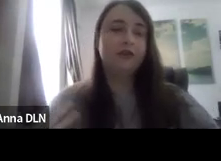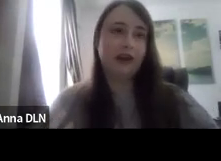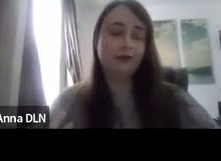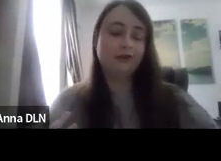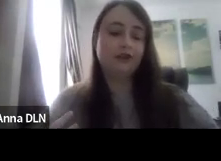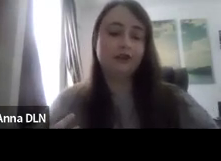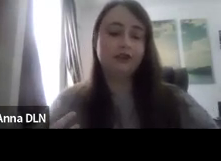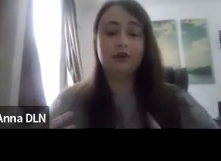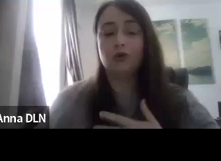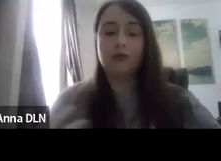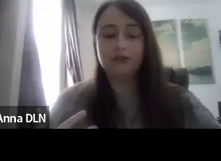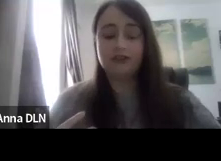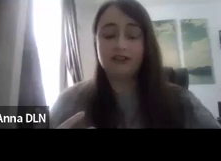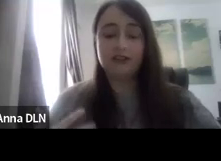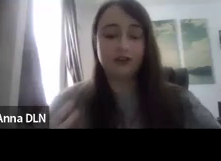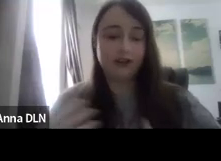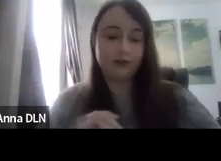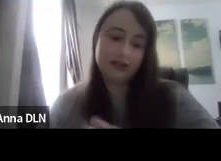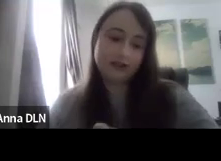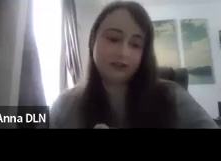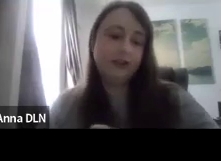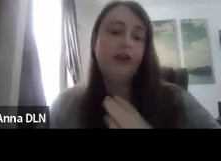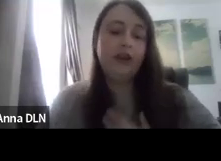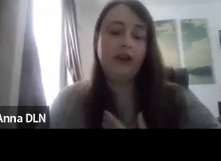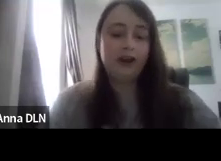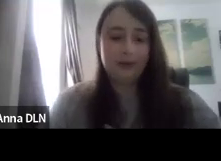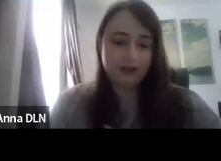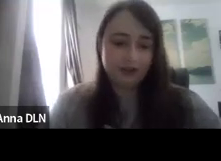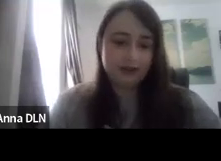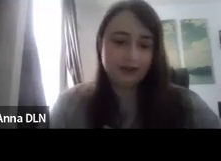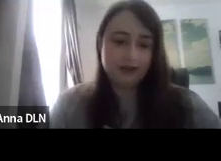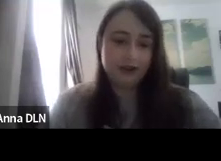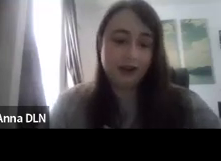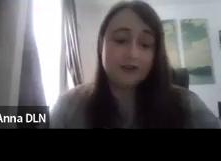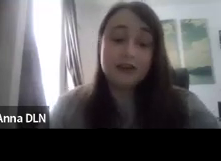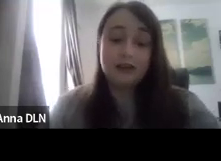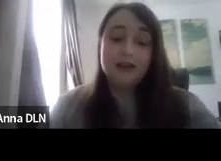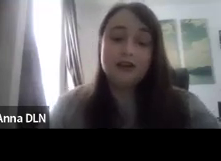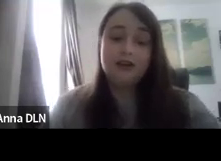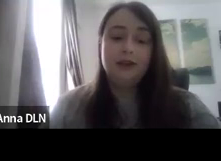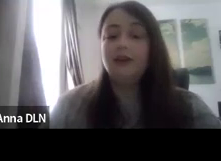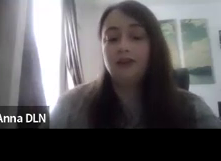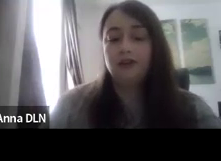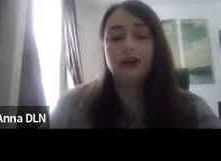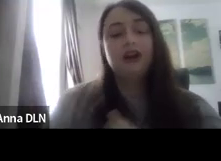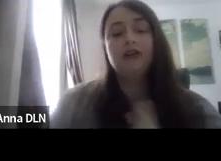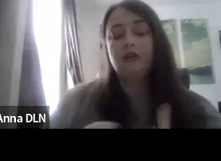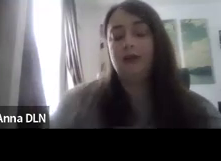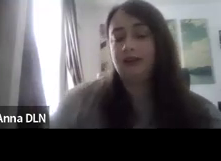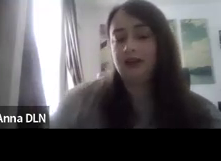the language is a core competency they're trying to assess. A couple adjustments I have seen in my time include replacing